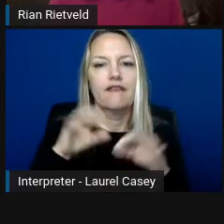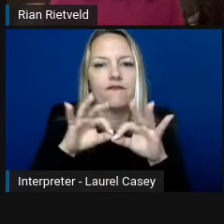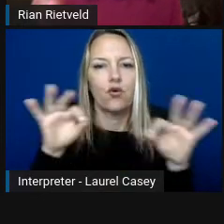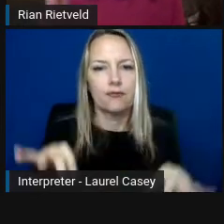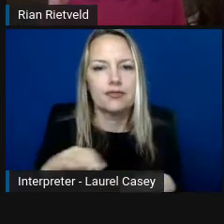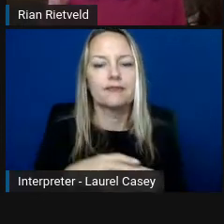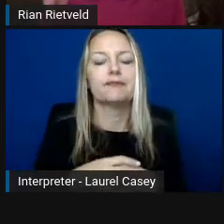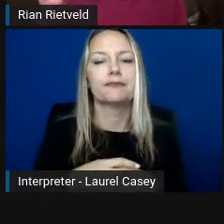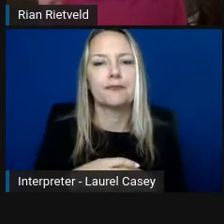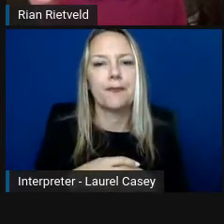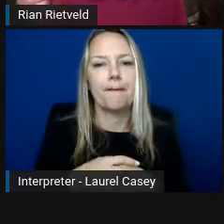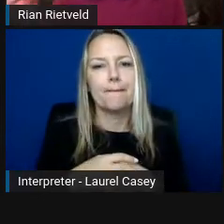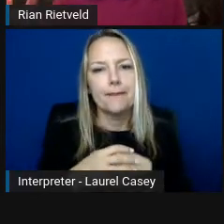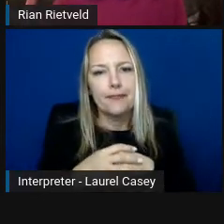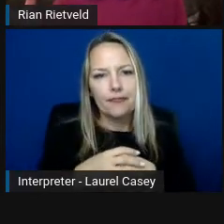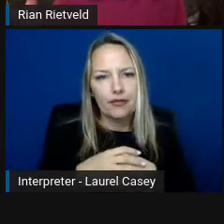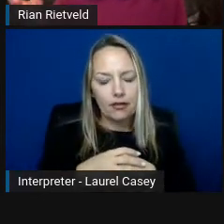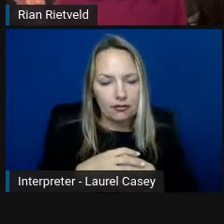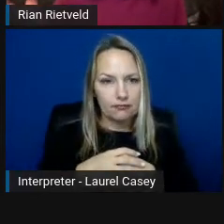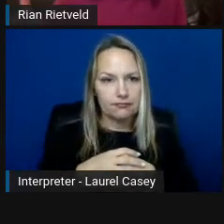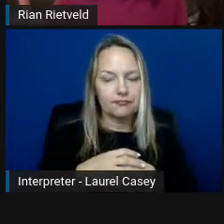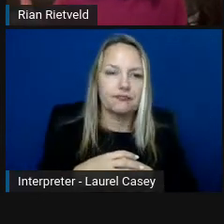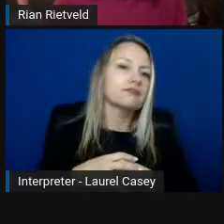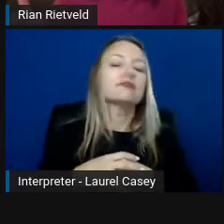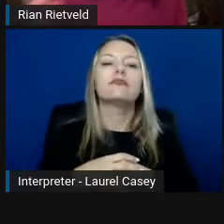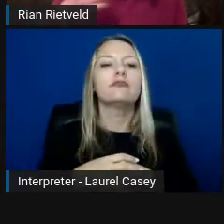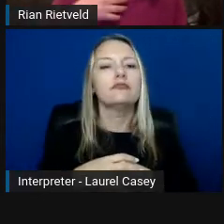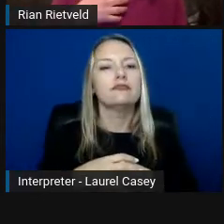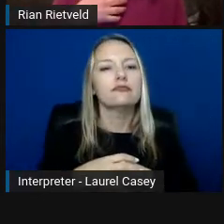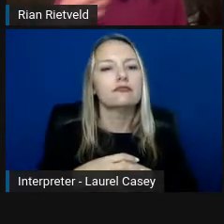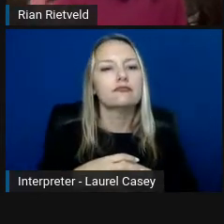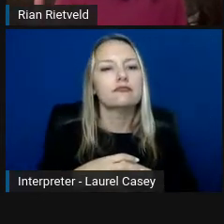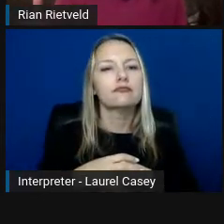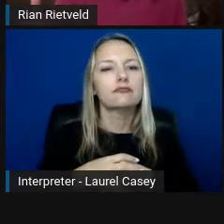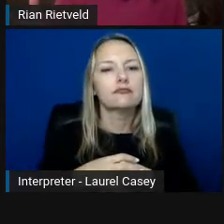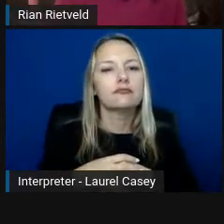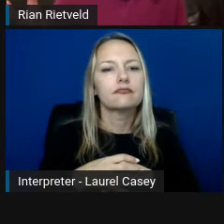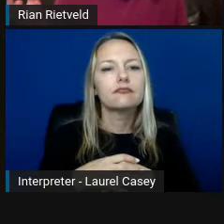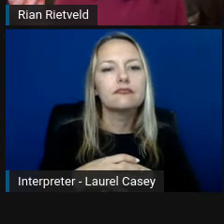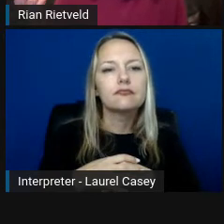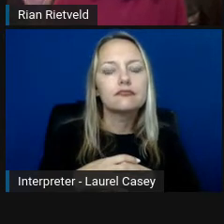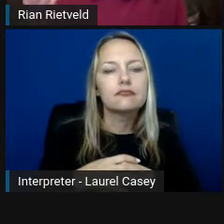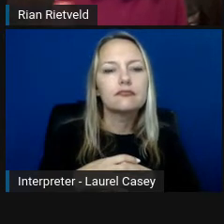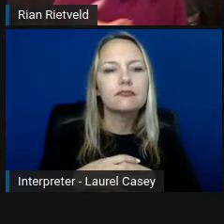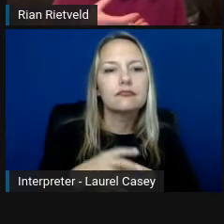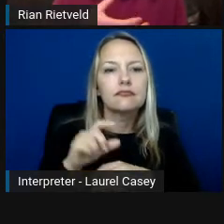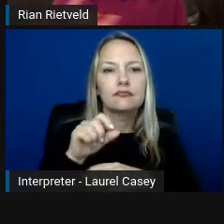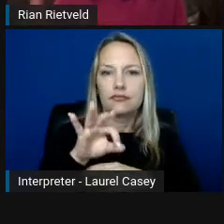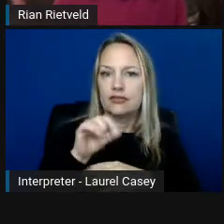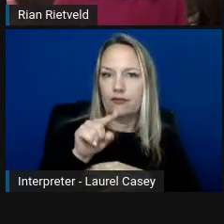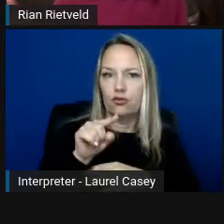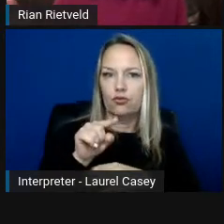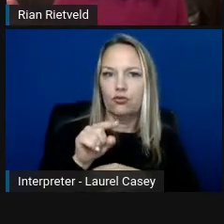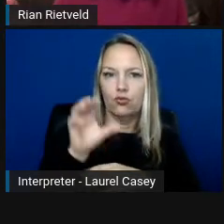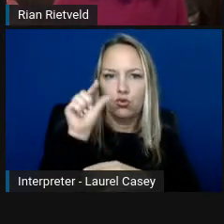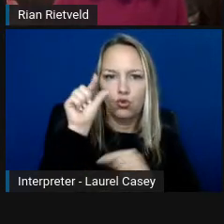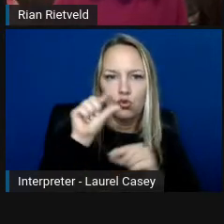Well you can call easy calculate color contrast. If you google color contrast analyzer,